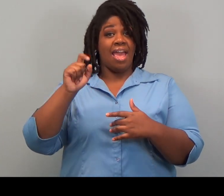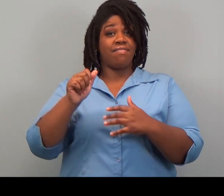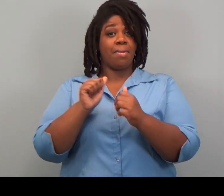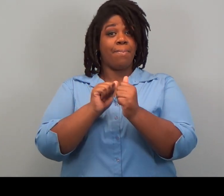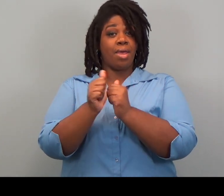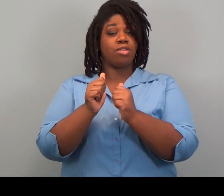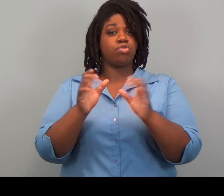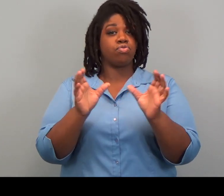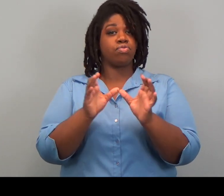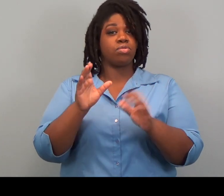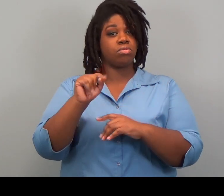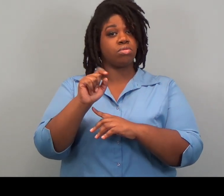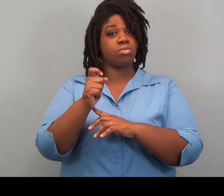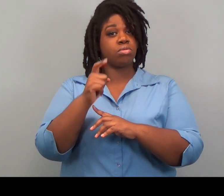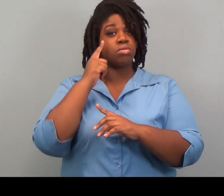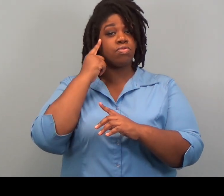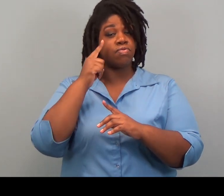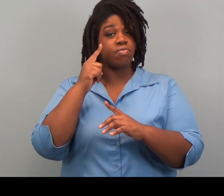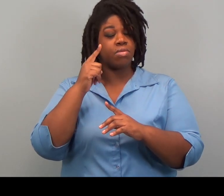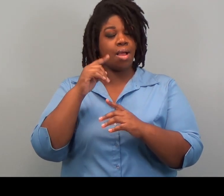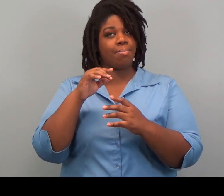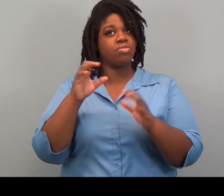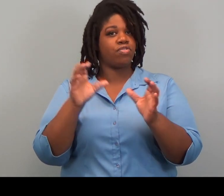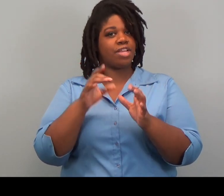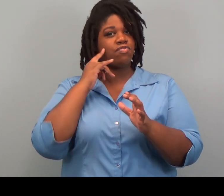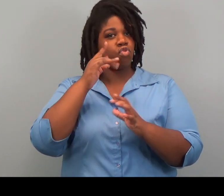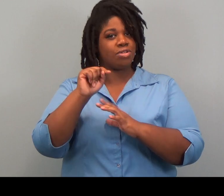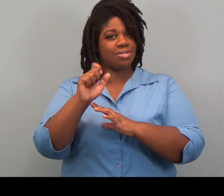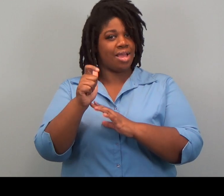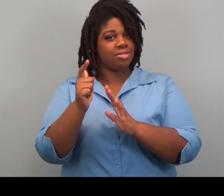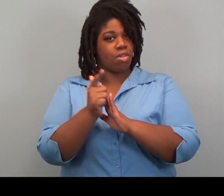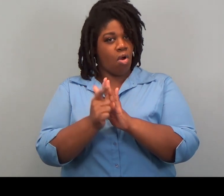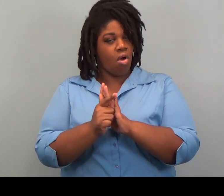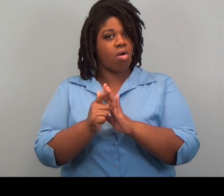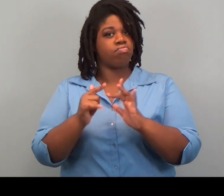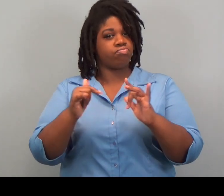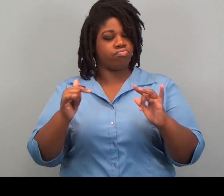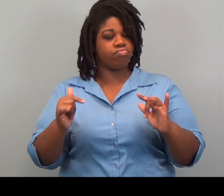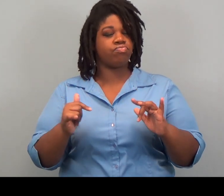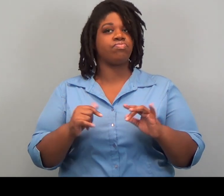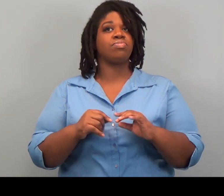and then at the end of January, we have our Grand Opening Day.